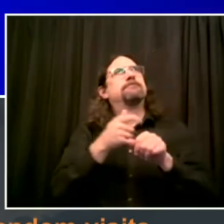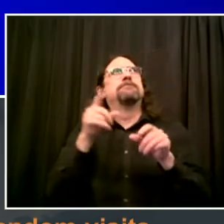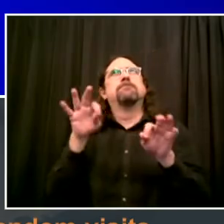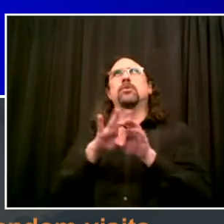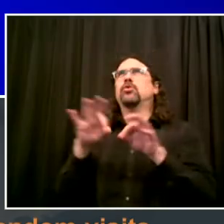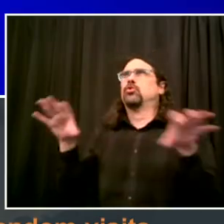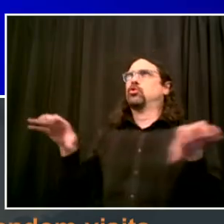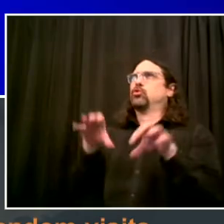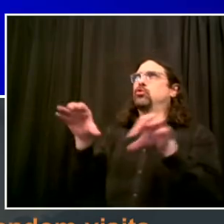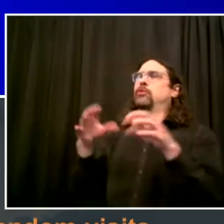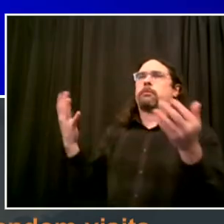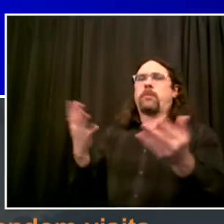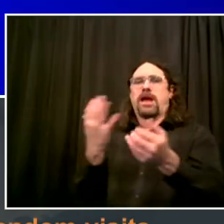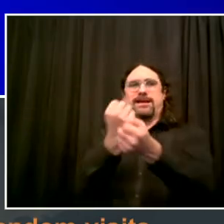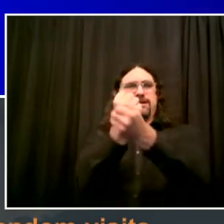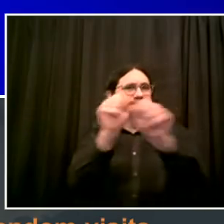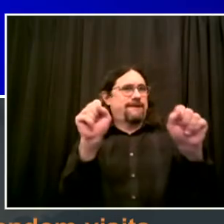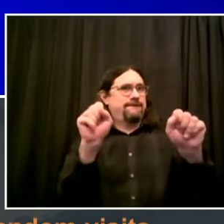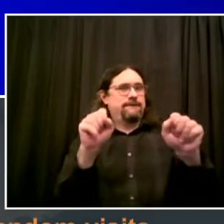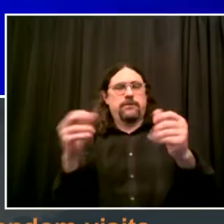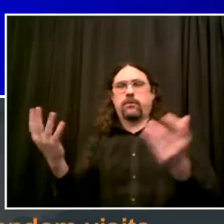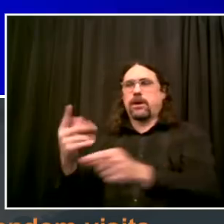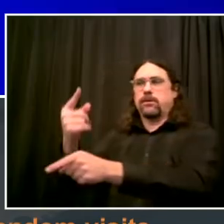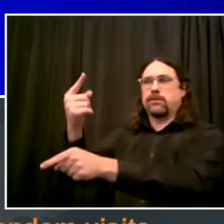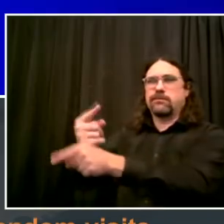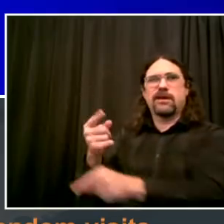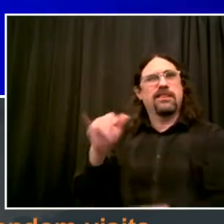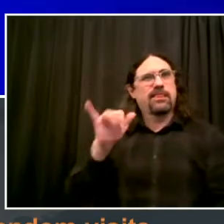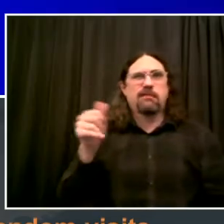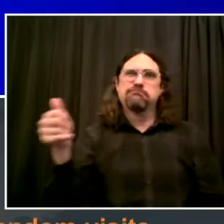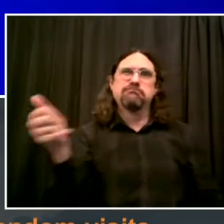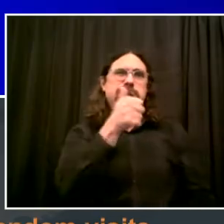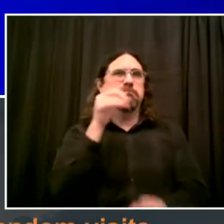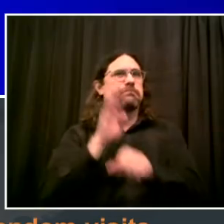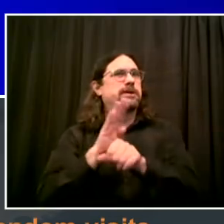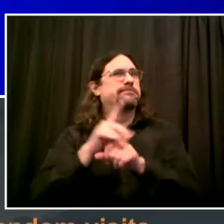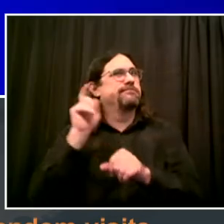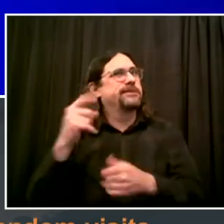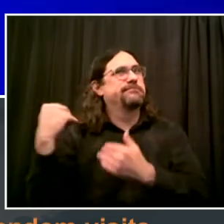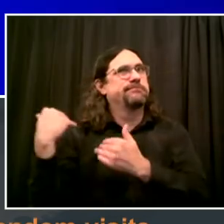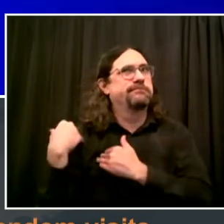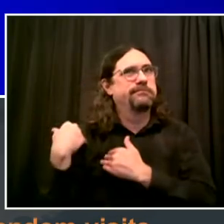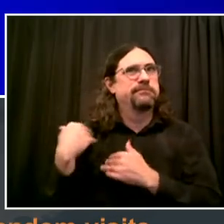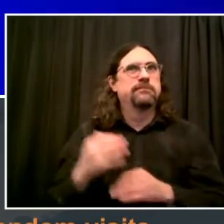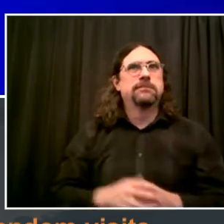THEMSELVES IN DANGER.